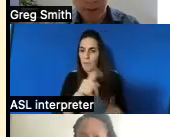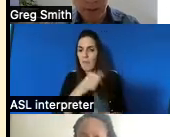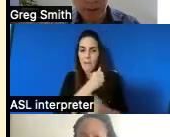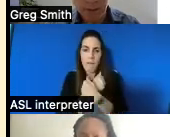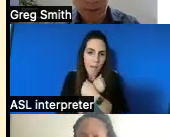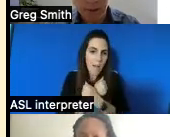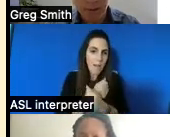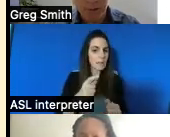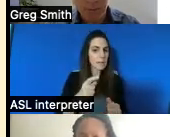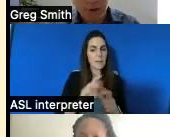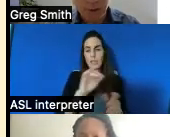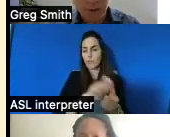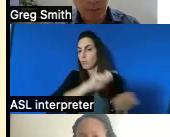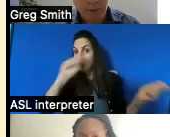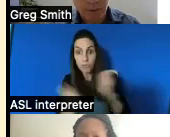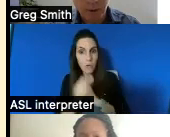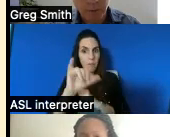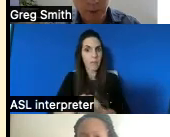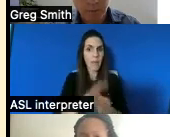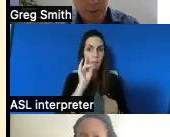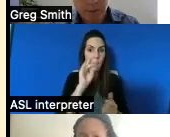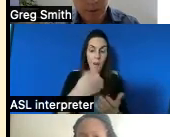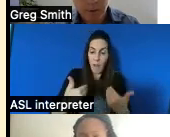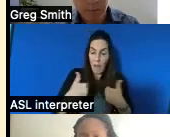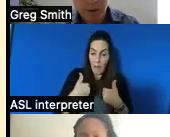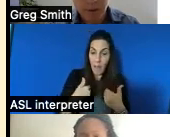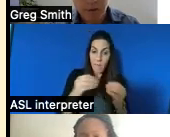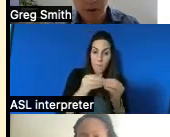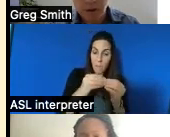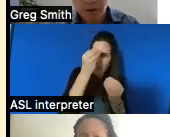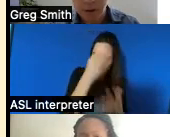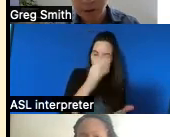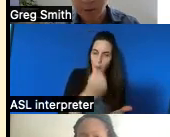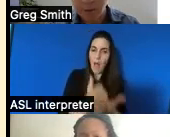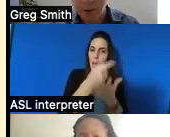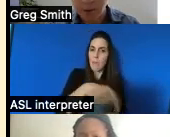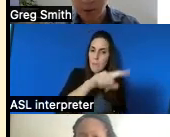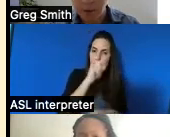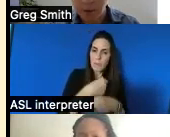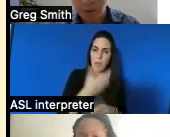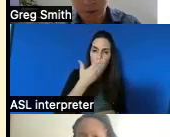and and gain information that can help them to make good decisions on a daily basis not only for